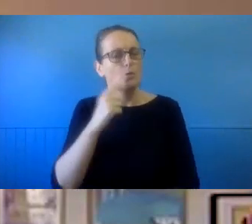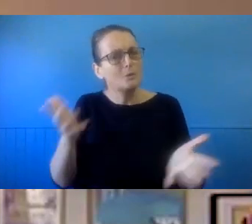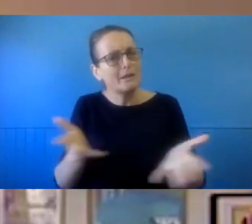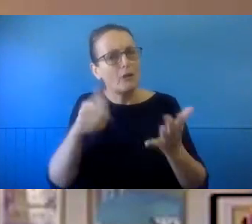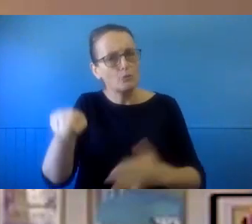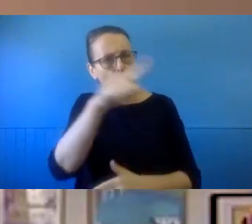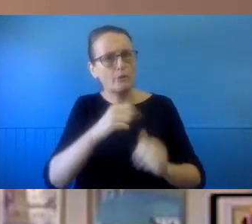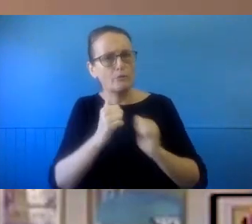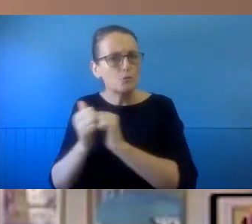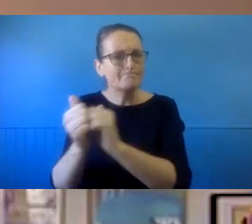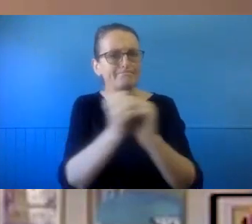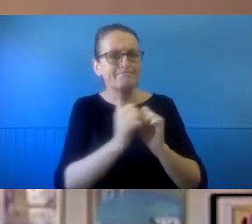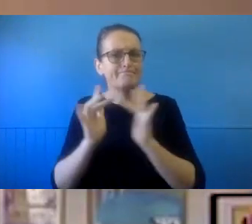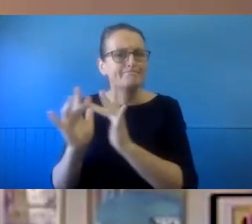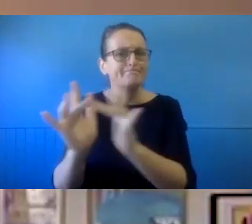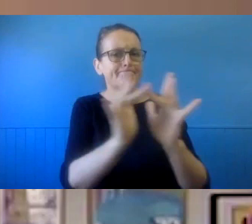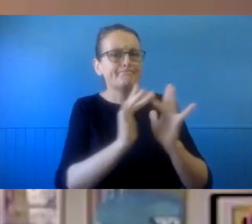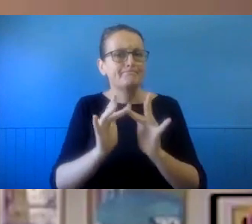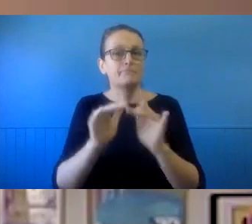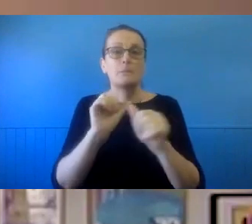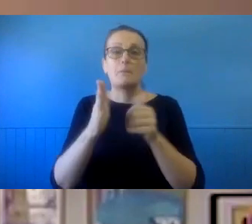in any way that works best for you, and we thank you'll for joining us